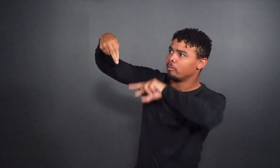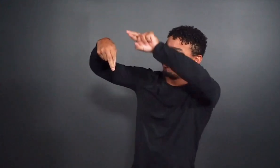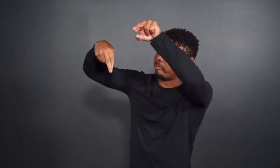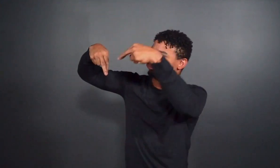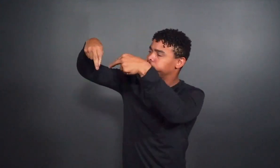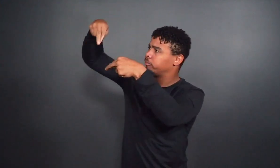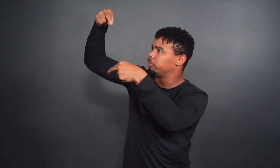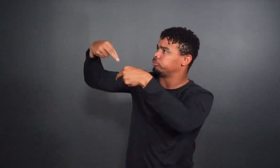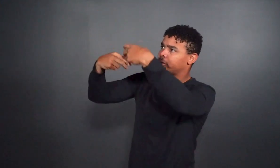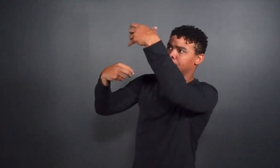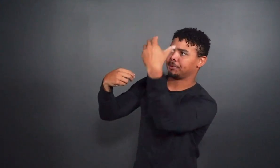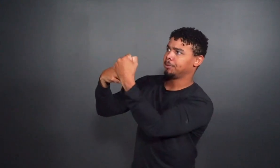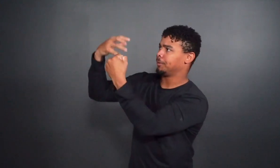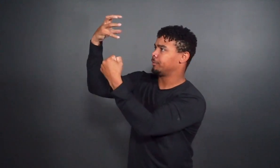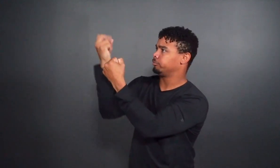a bunch of bananas hanging in the trees.